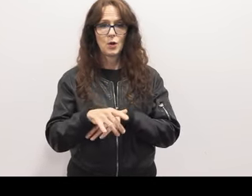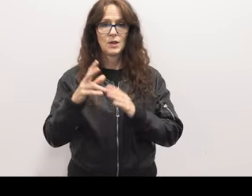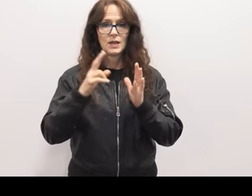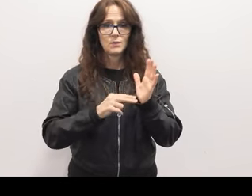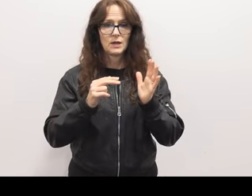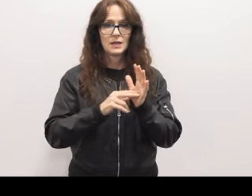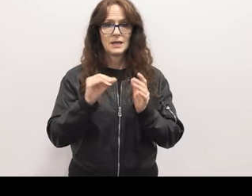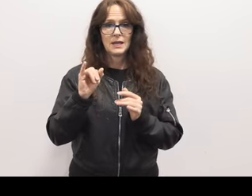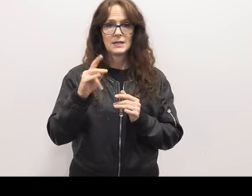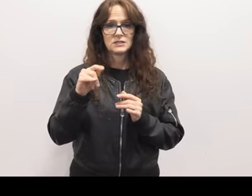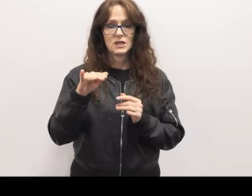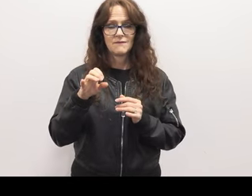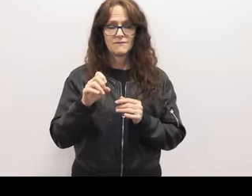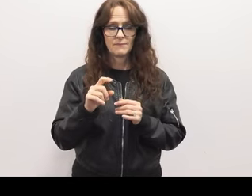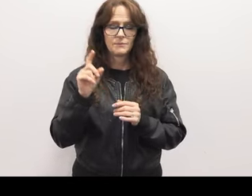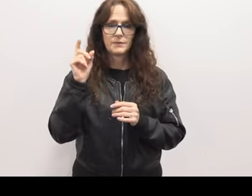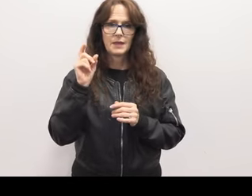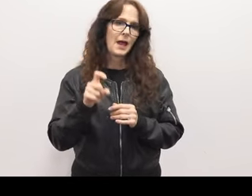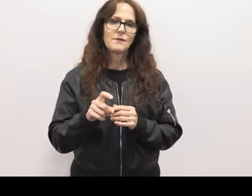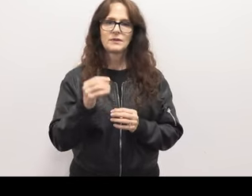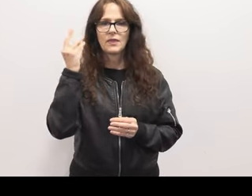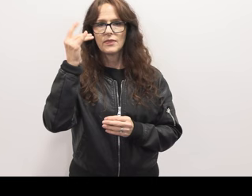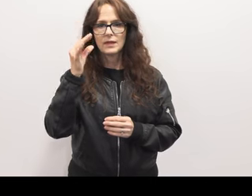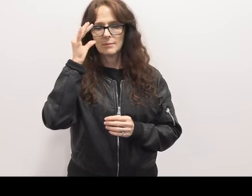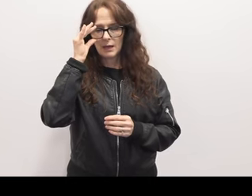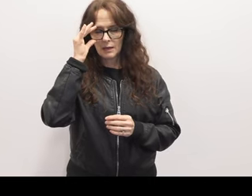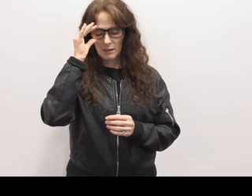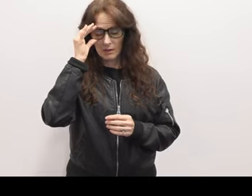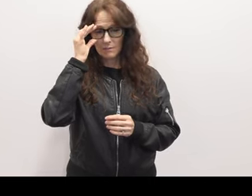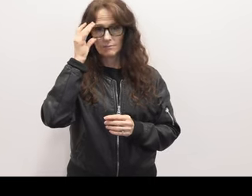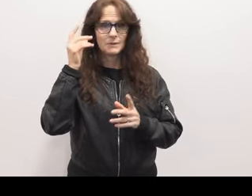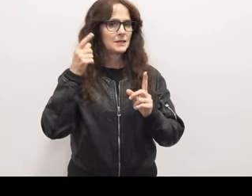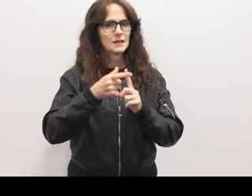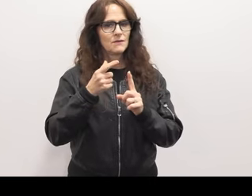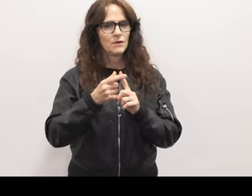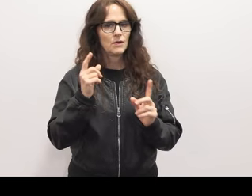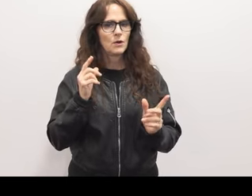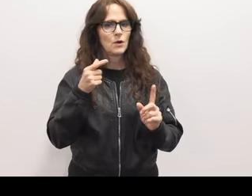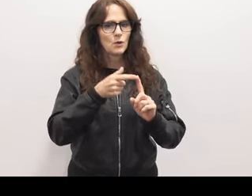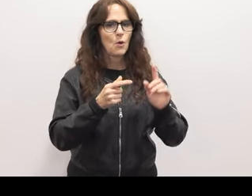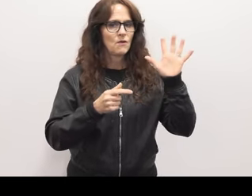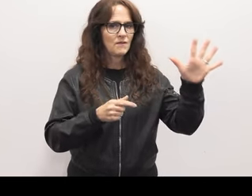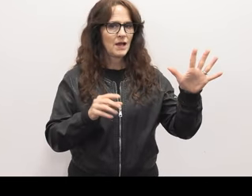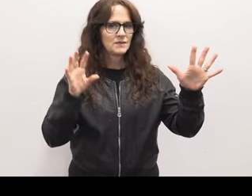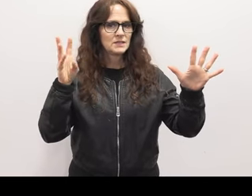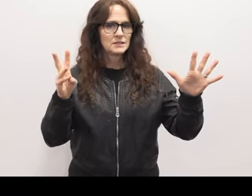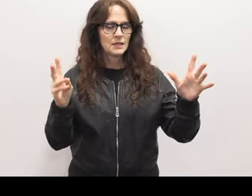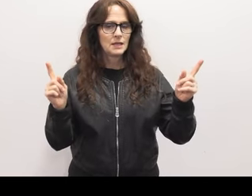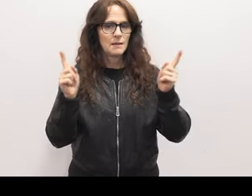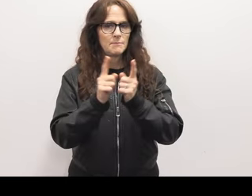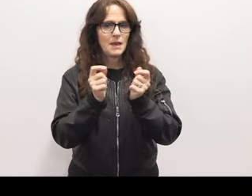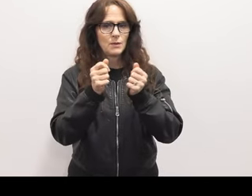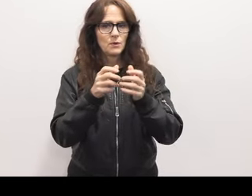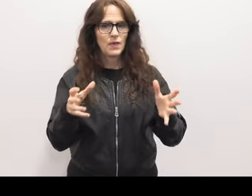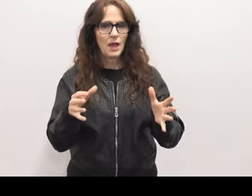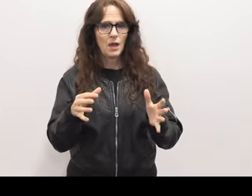[Jill Baker] Yeah. [Brian Moskovitz] Just you have to be, you know, I think we have to be a little bit careful. Again, goal five, goal six could be met without having proficient readers or mathematicians.